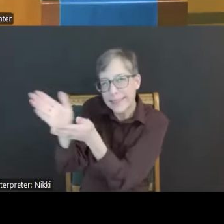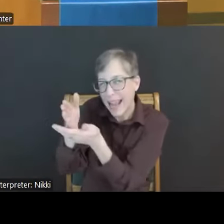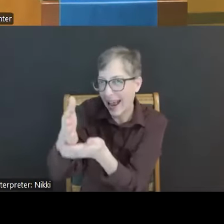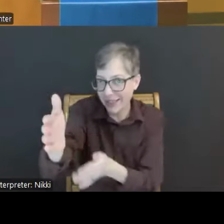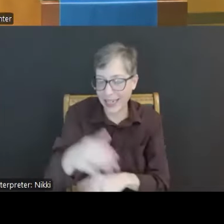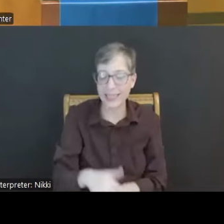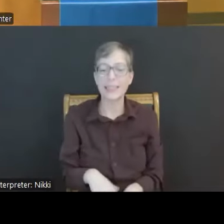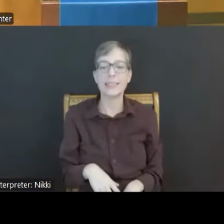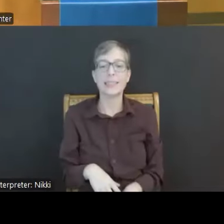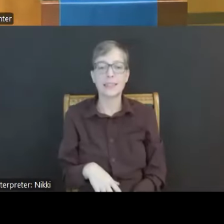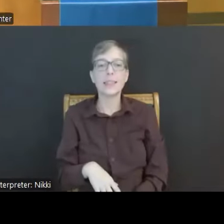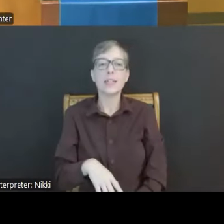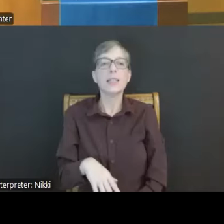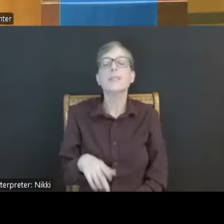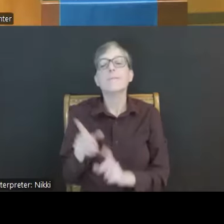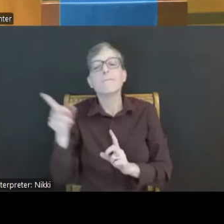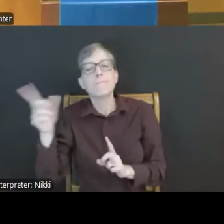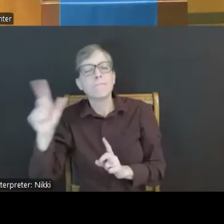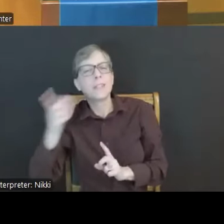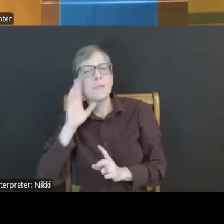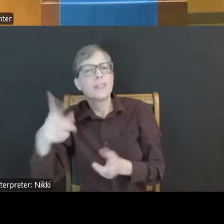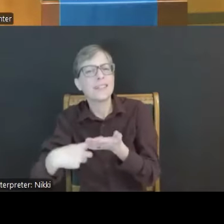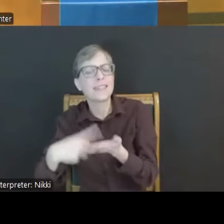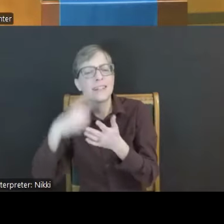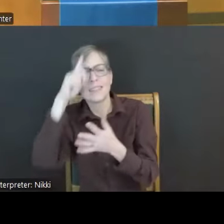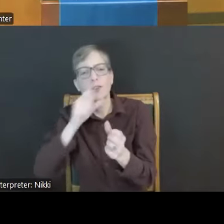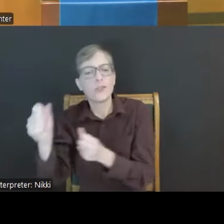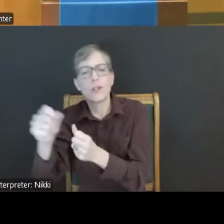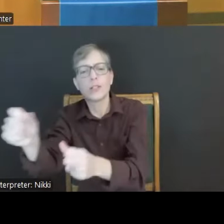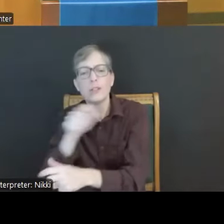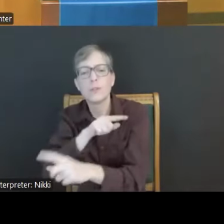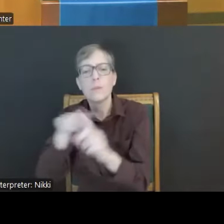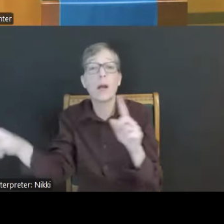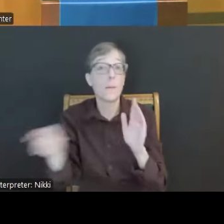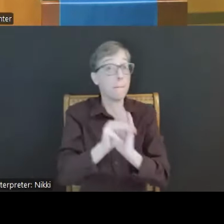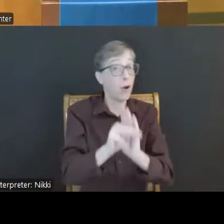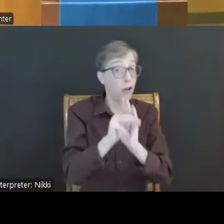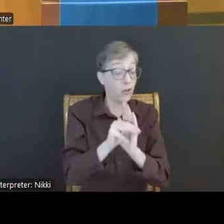give you few strategies but we like to take the model have been the clinic outside of the clinic